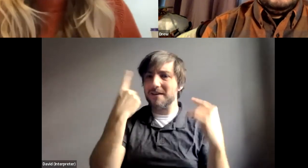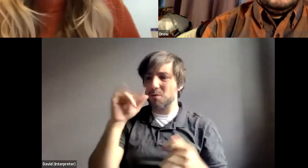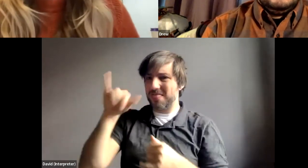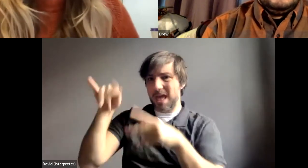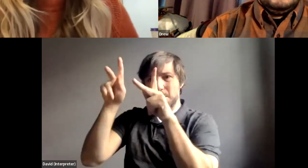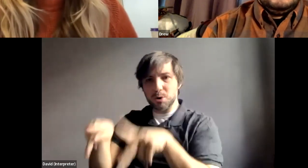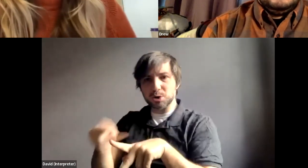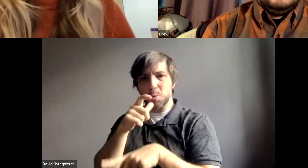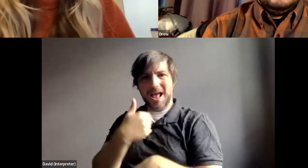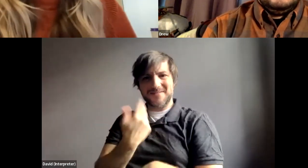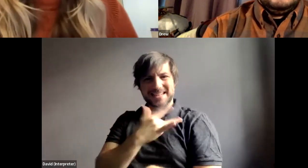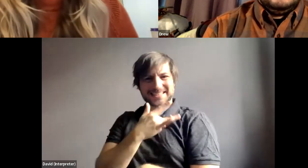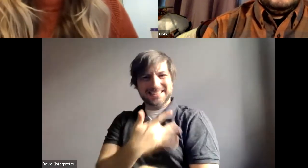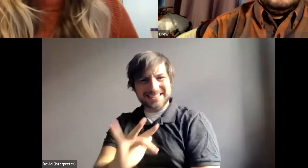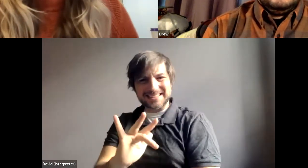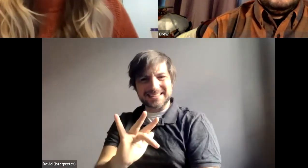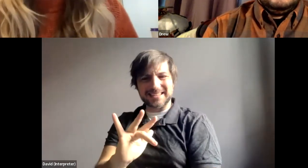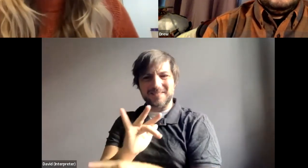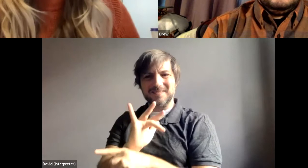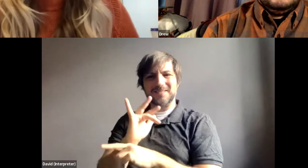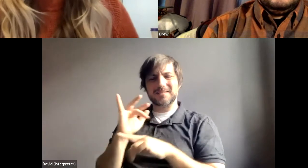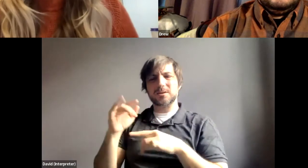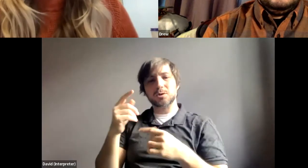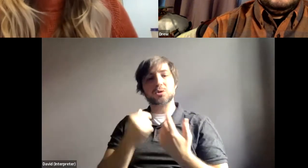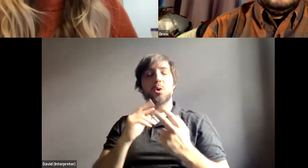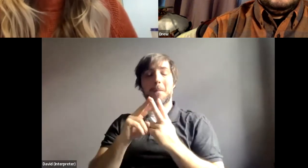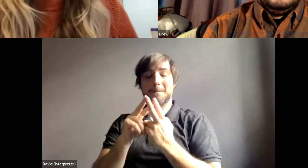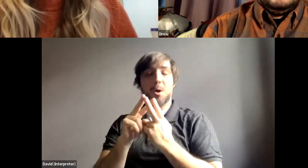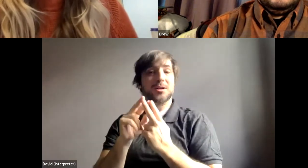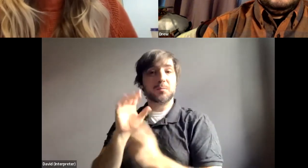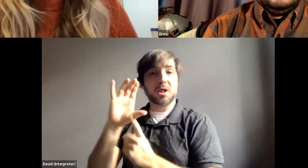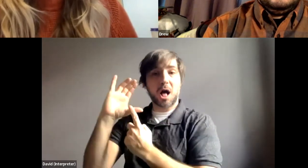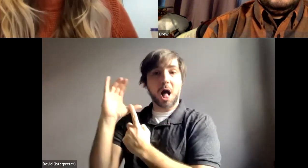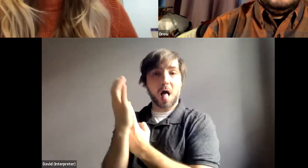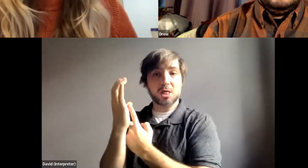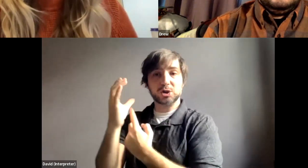In our partnership with culture city, we have